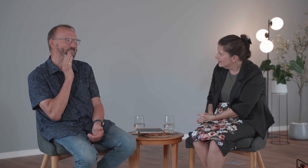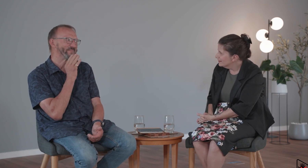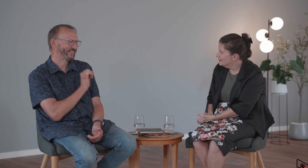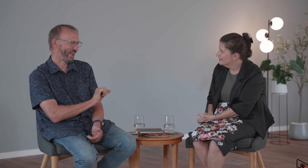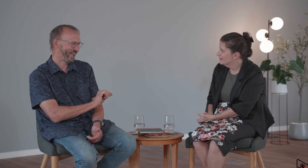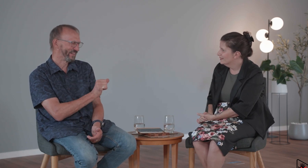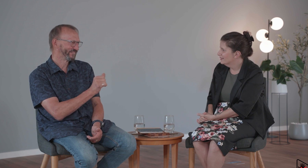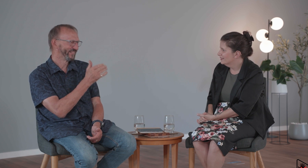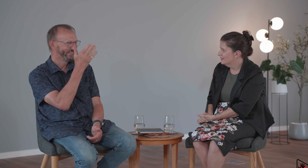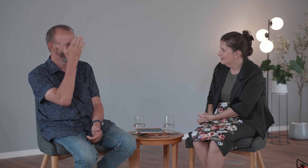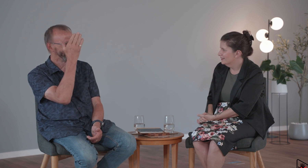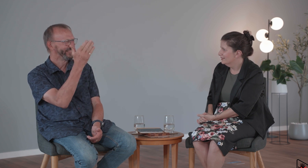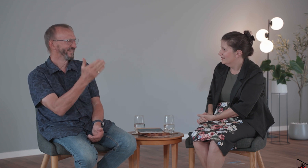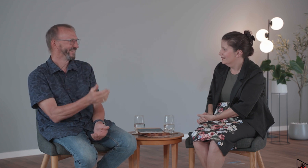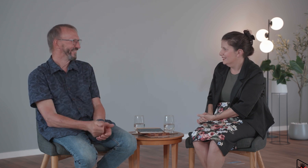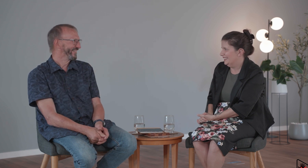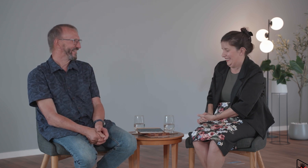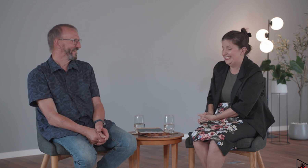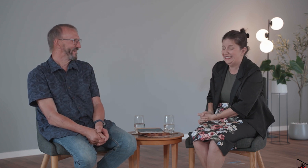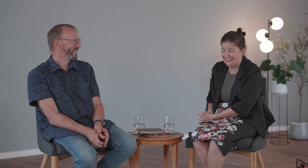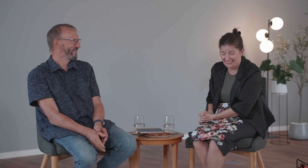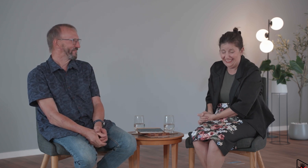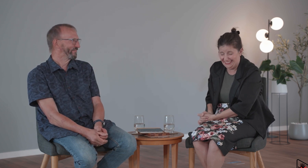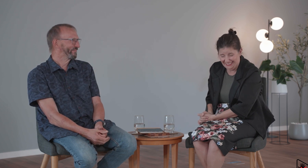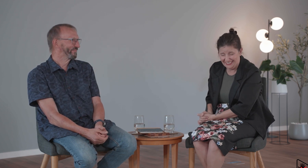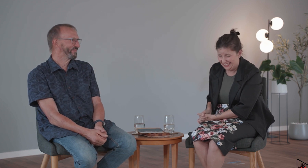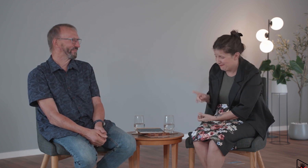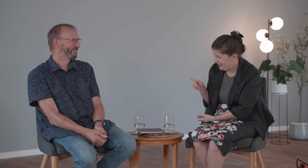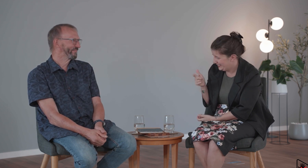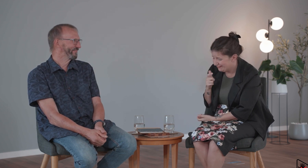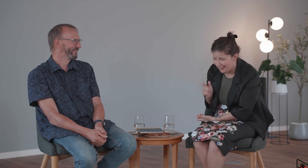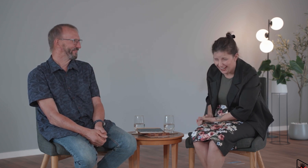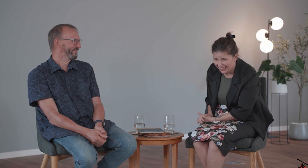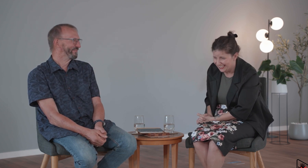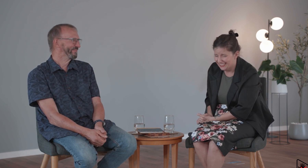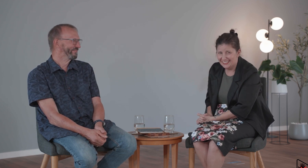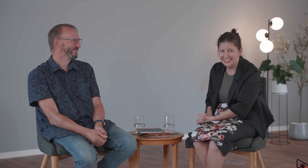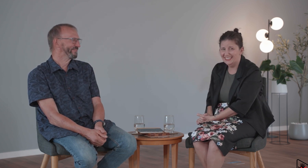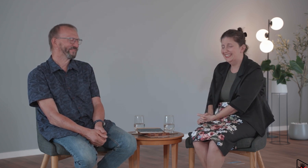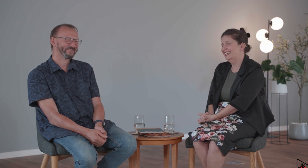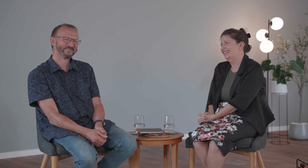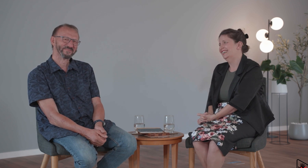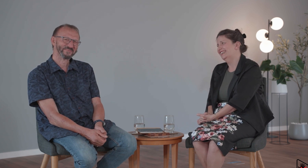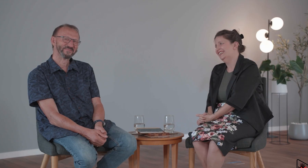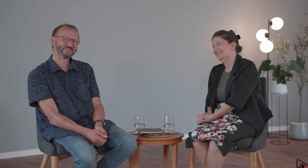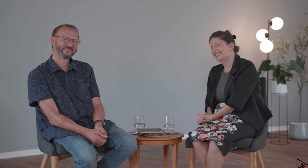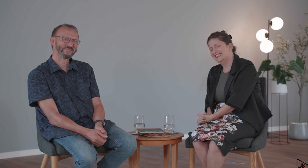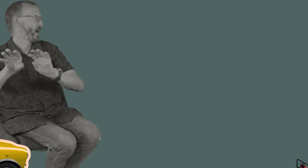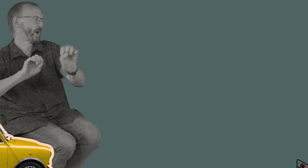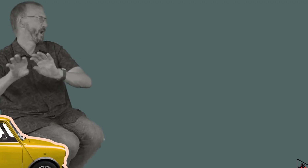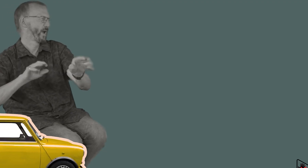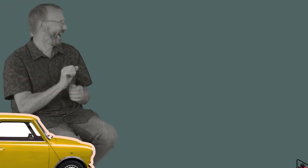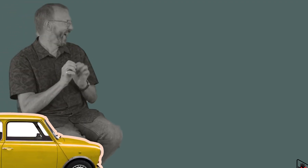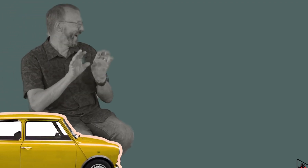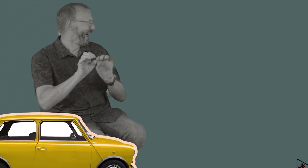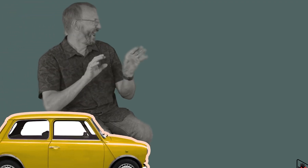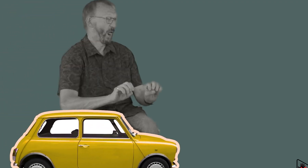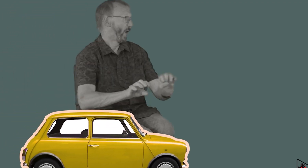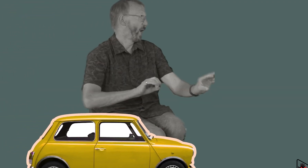like this. Yeah, but I just forgot that detail of flicking that little switch. Just so funny.